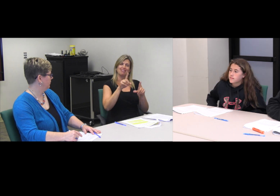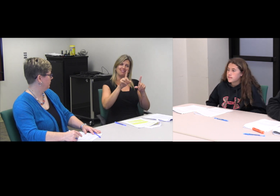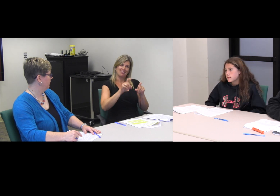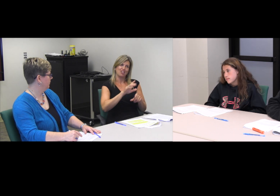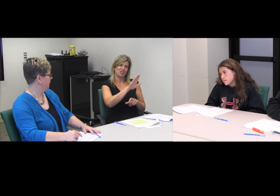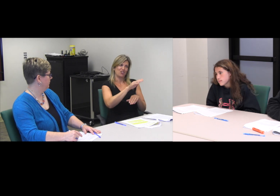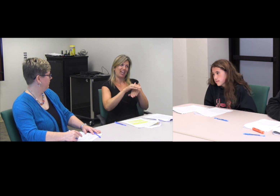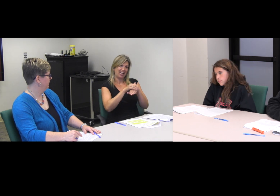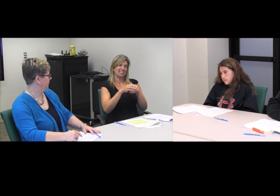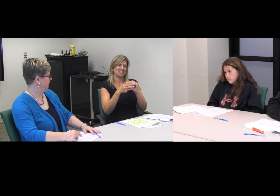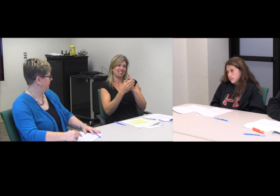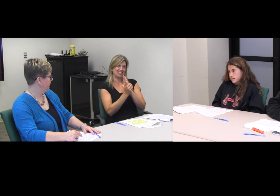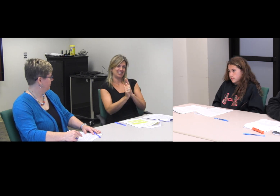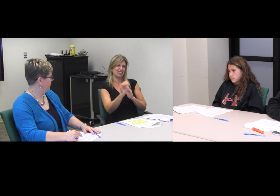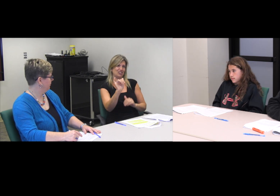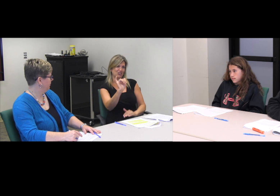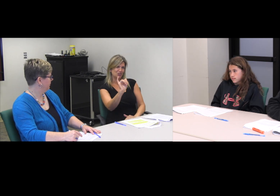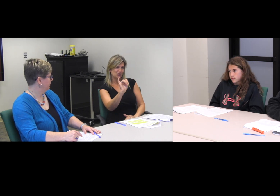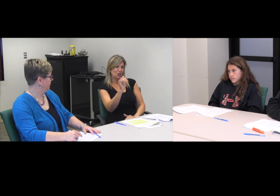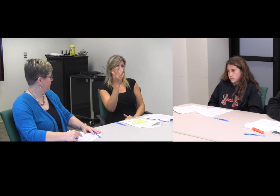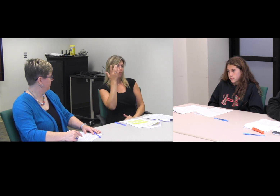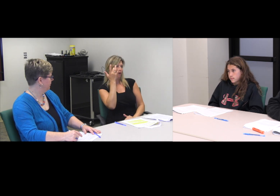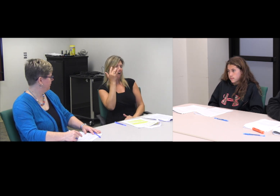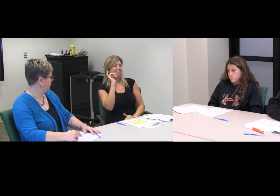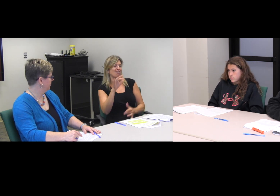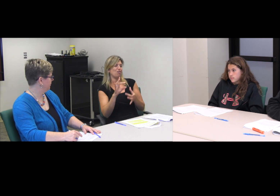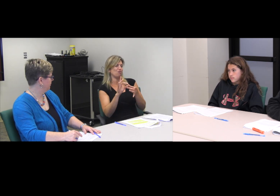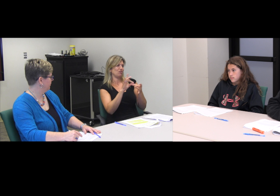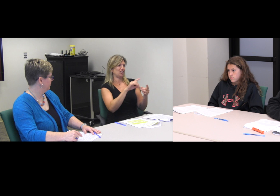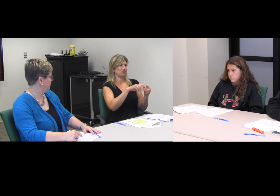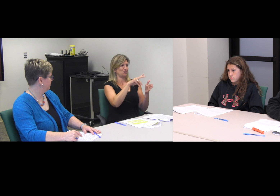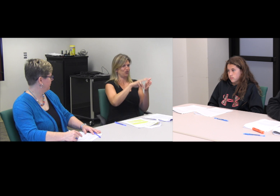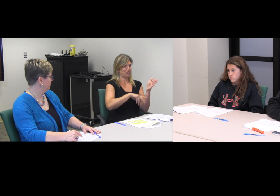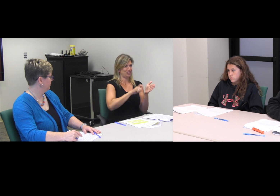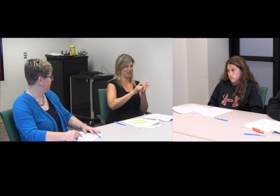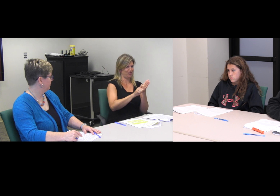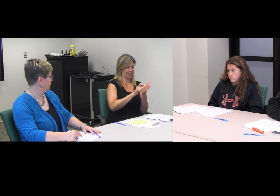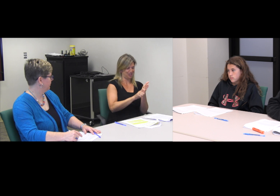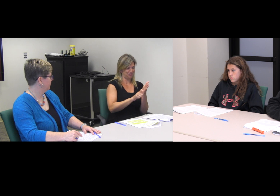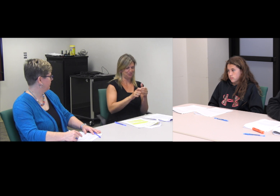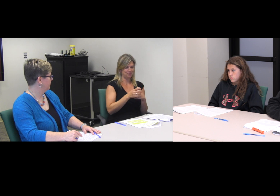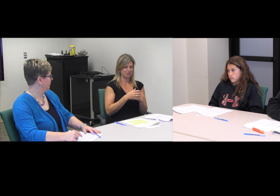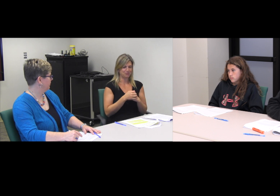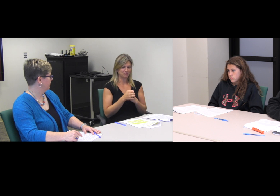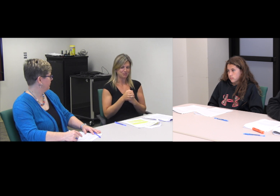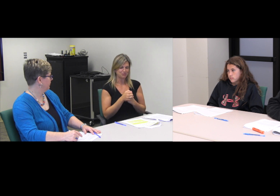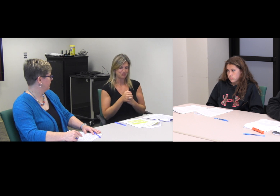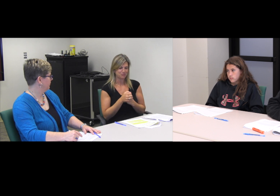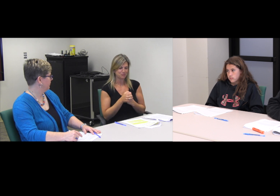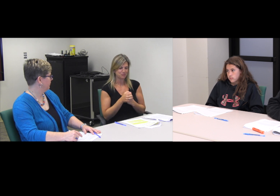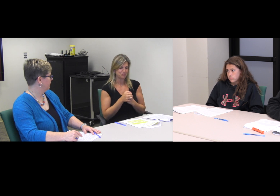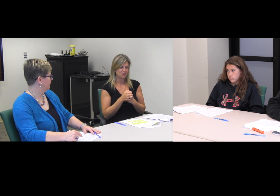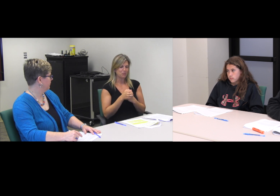But, we also need to test her English skills because it is related to her reading and writing skills.